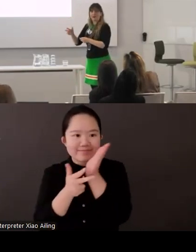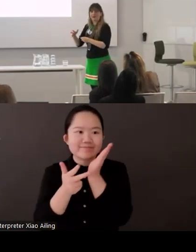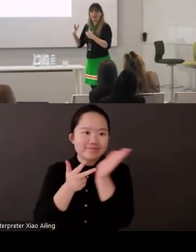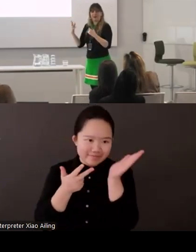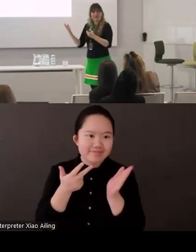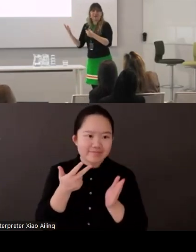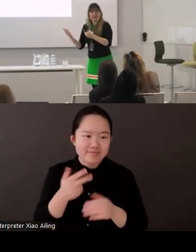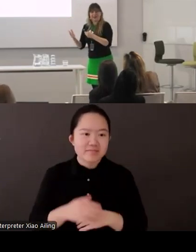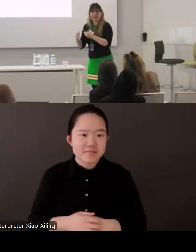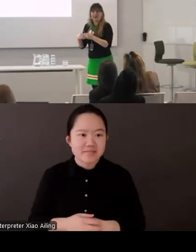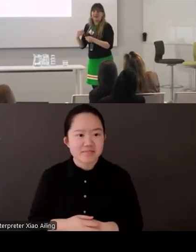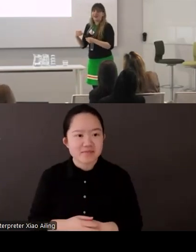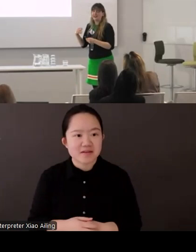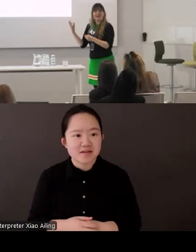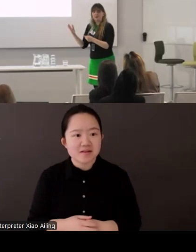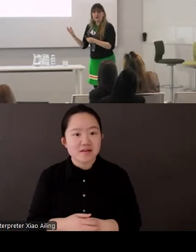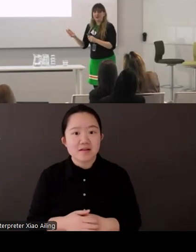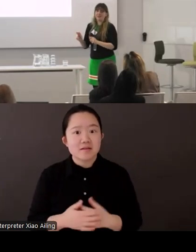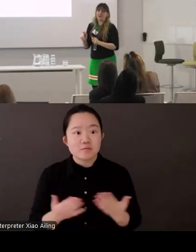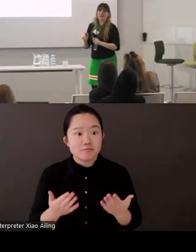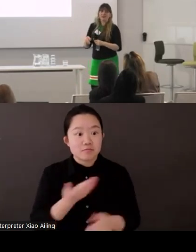My body is something that, yeah, it's political, is something that